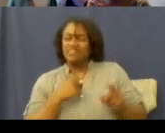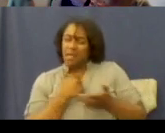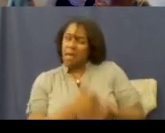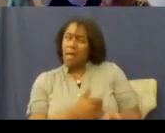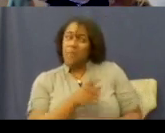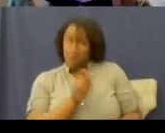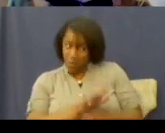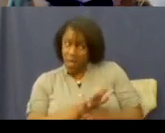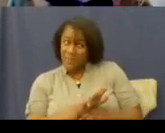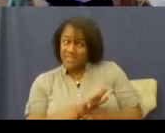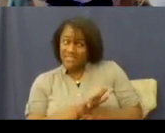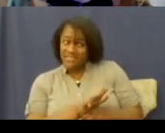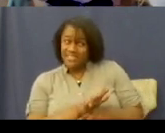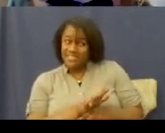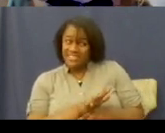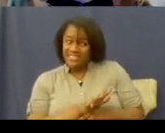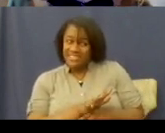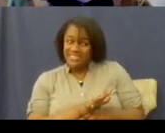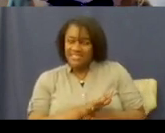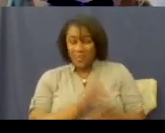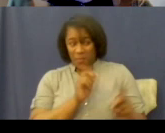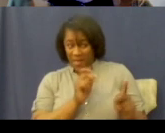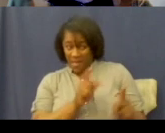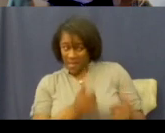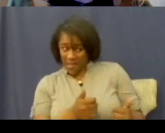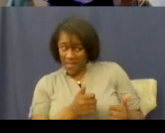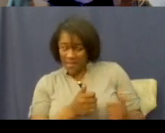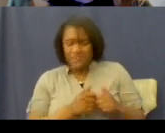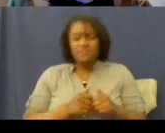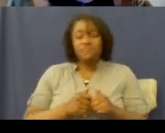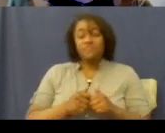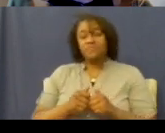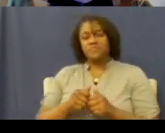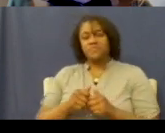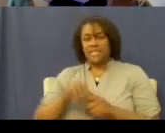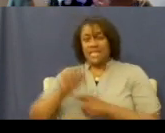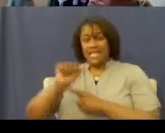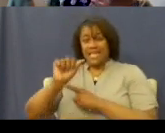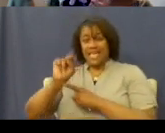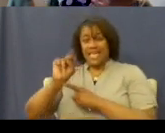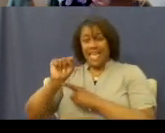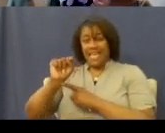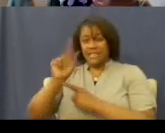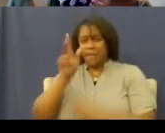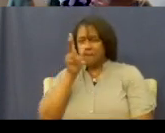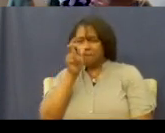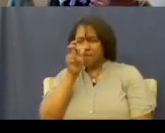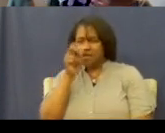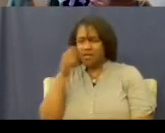Okay, so an ant has about 10,000 neurons.